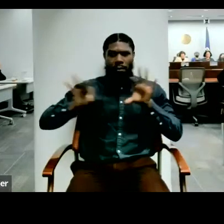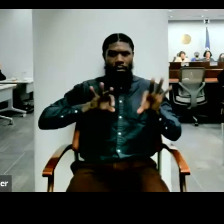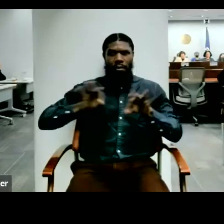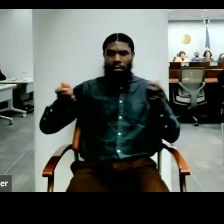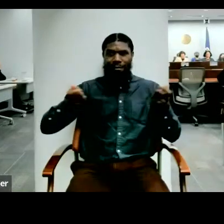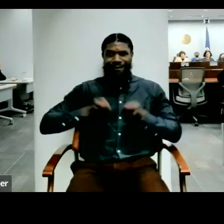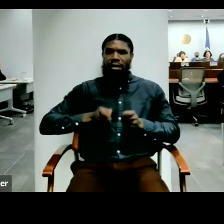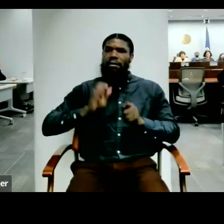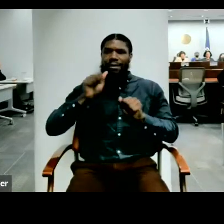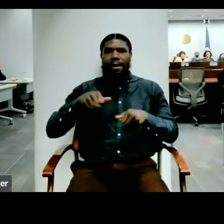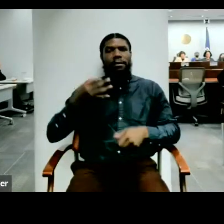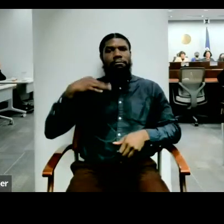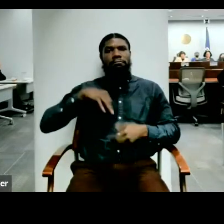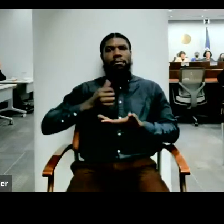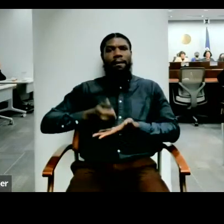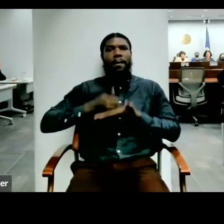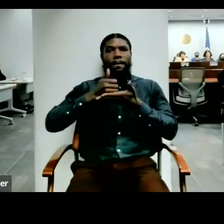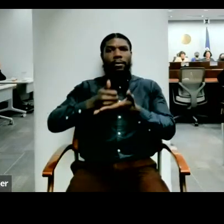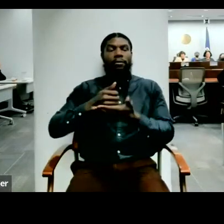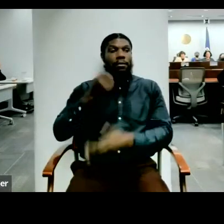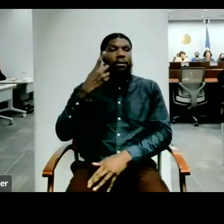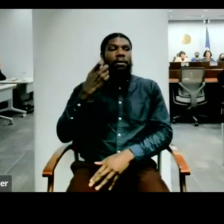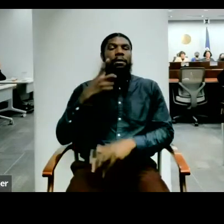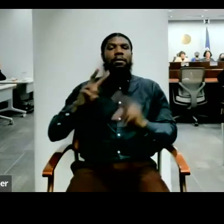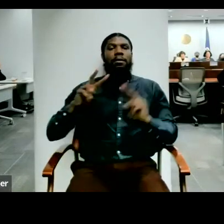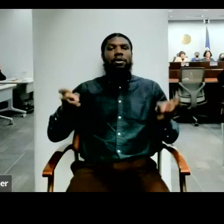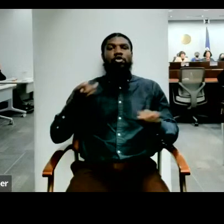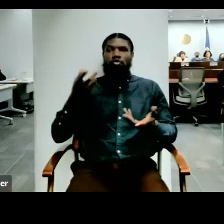that end. Just the fact that the issues put on the table makes it important to address.